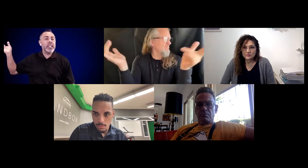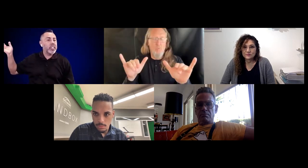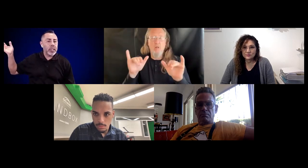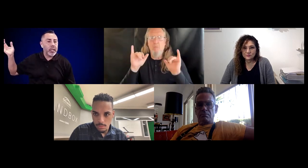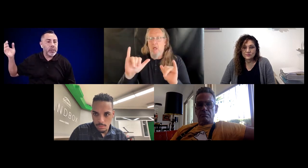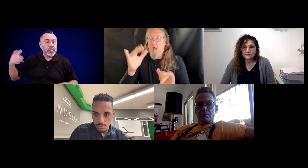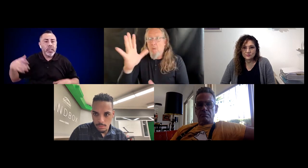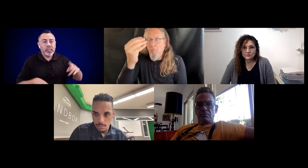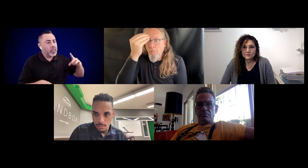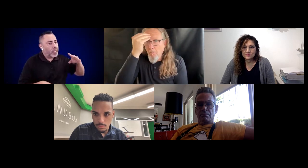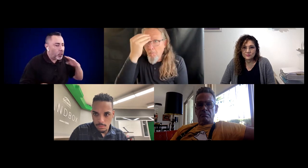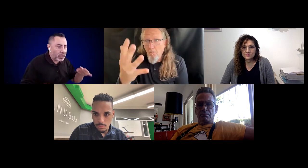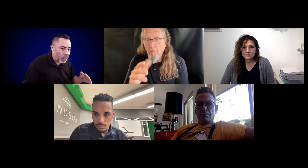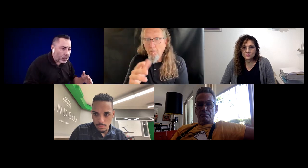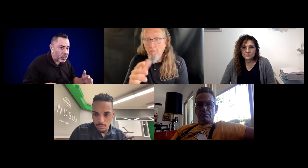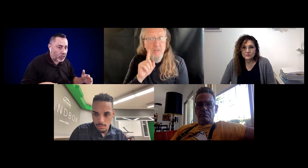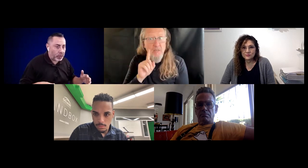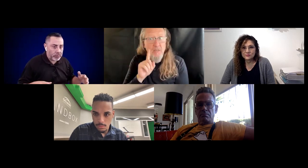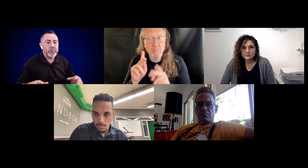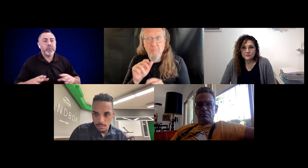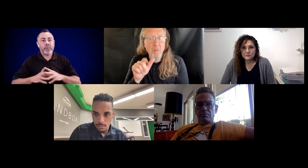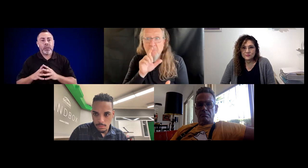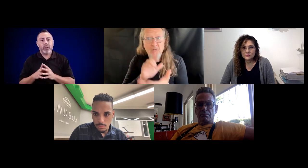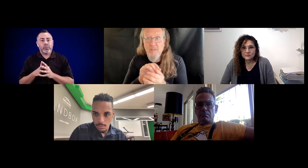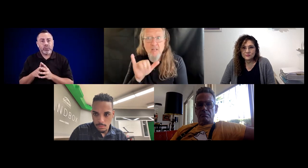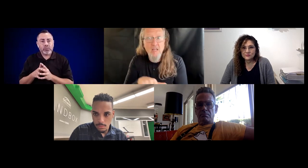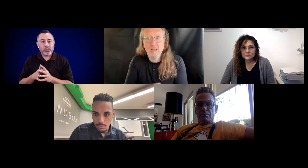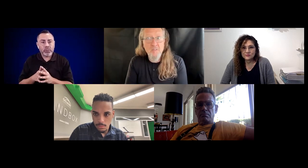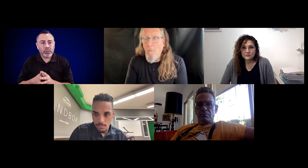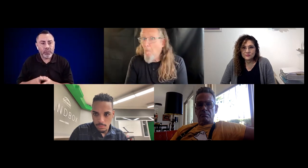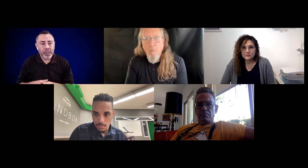Language, just like spoken languages are